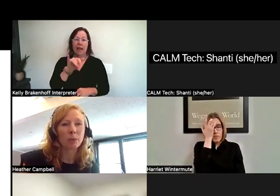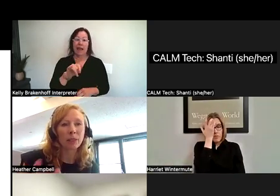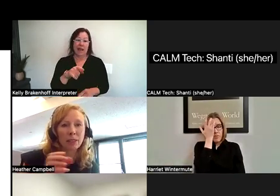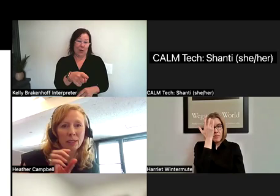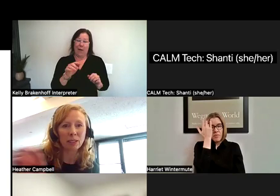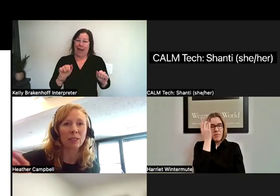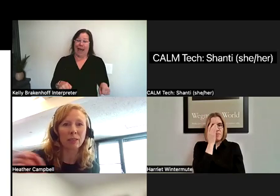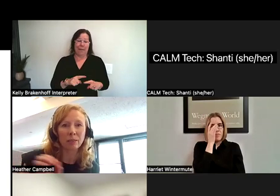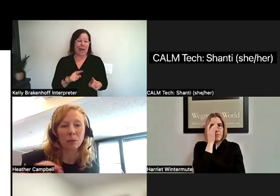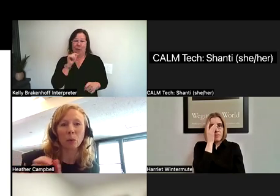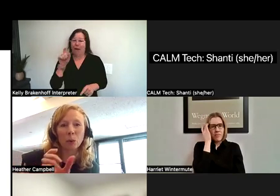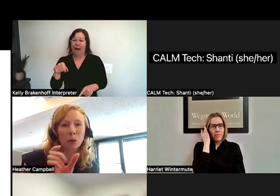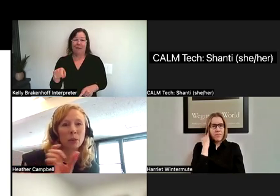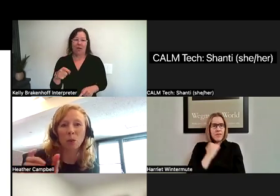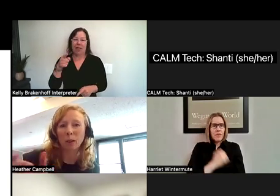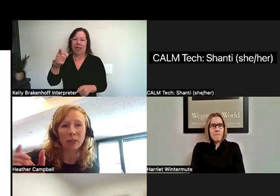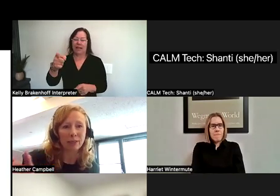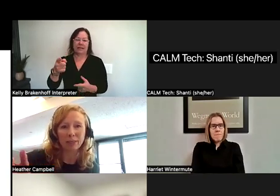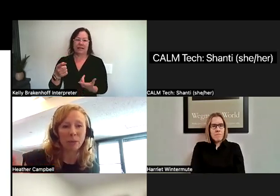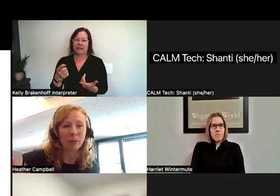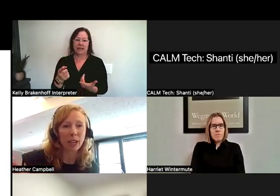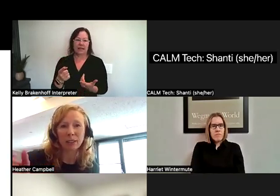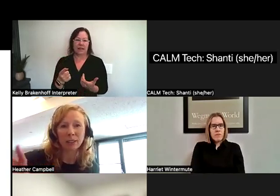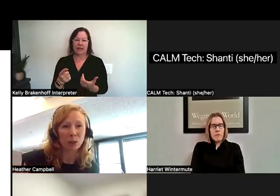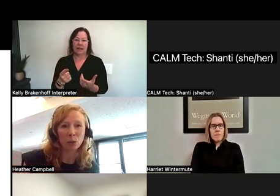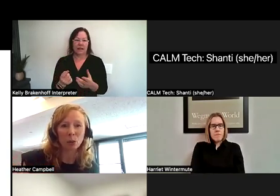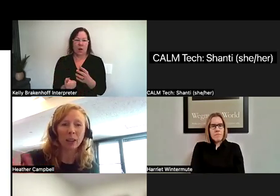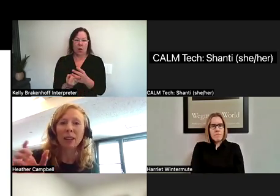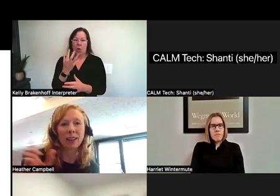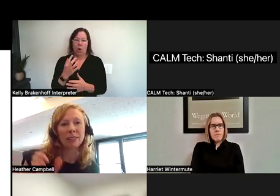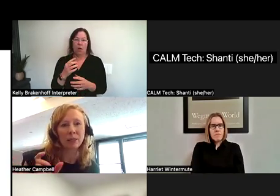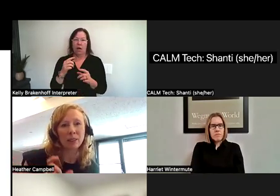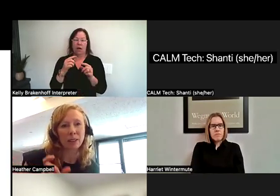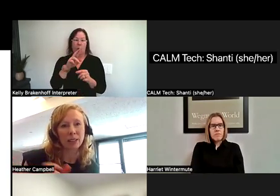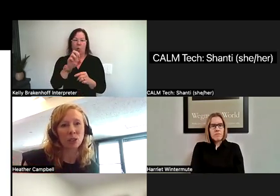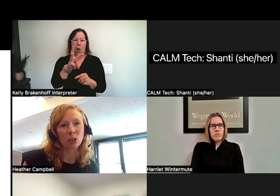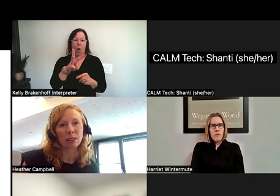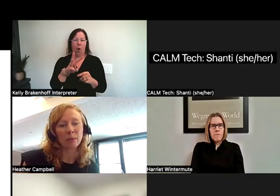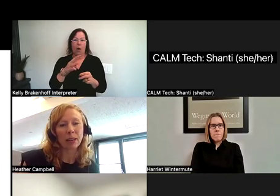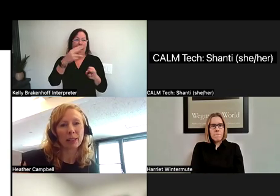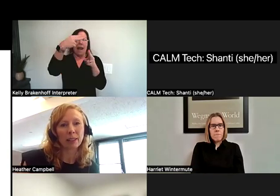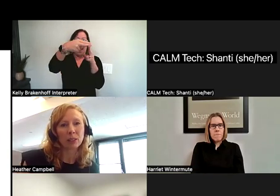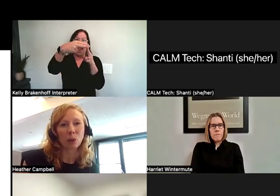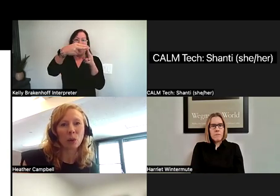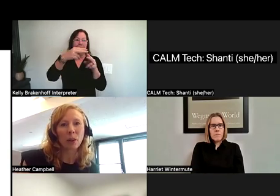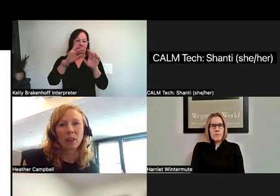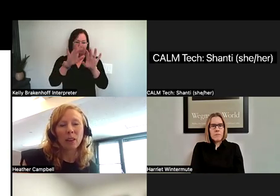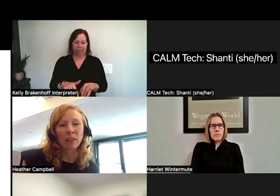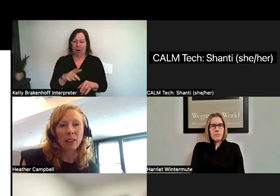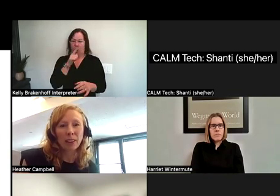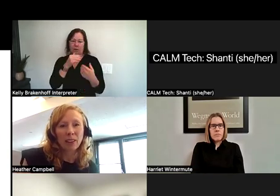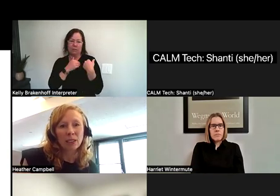but this is just rows and the name of a task. It's the essentials and the basics. So if nothing else